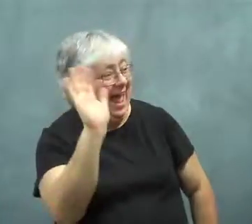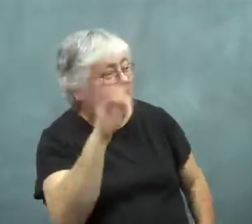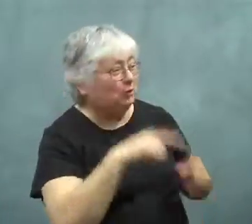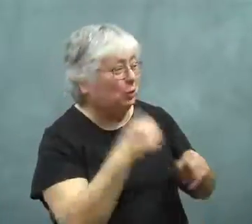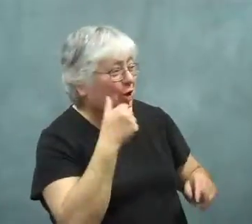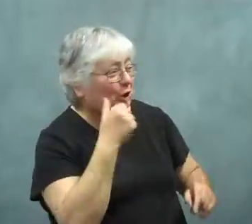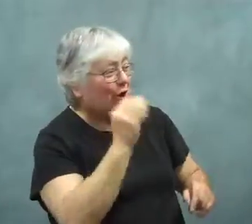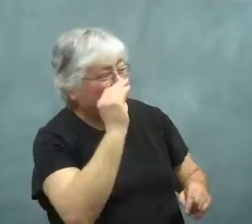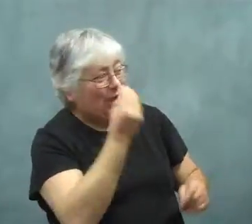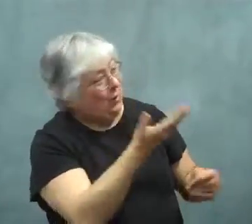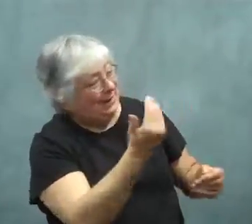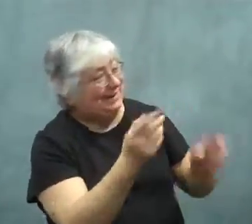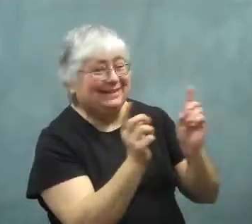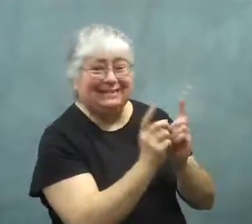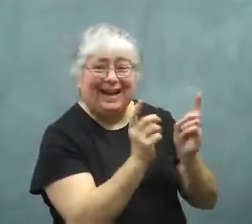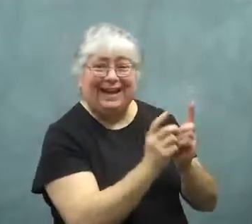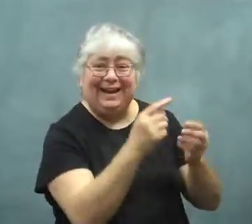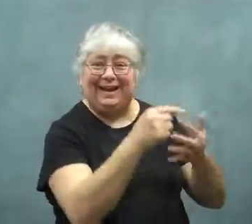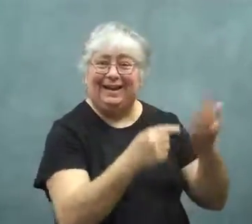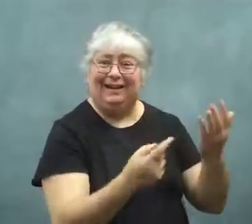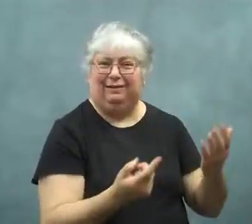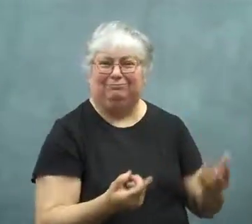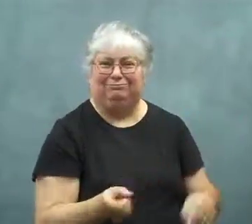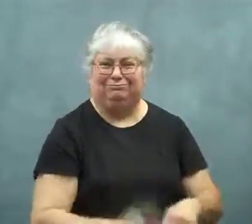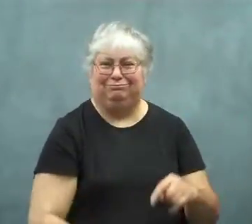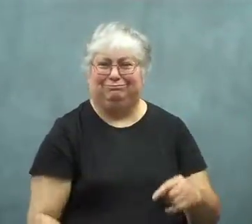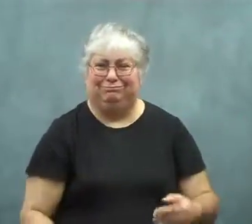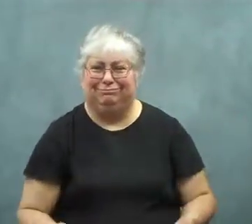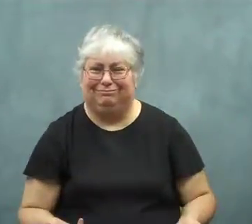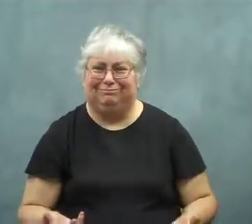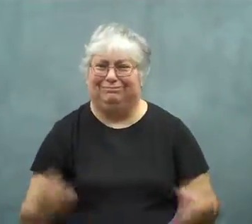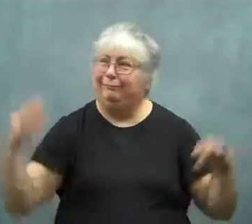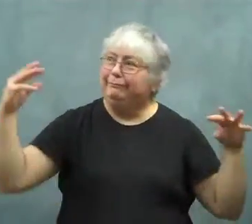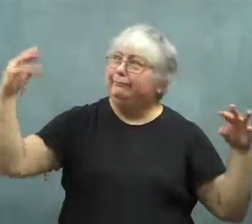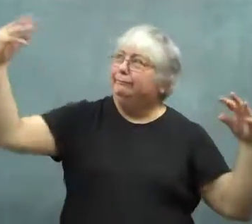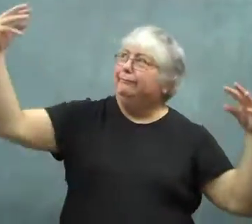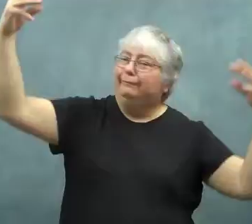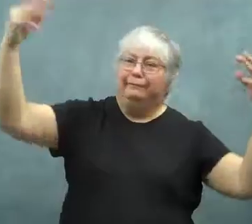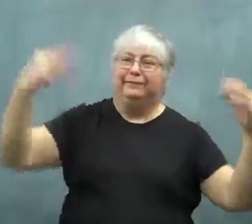to a girl flower, introduce himself and ask for a date!